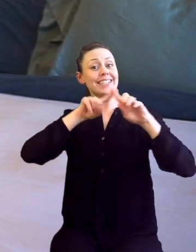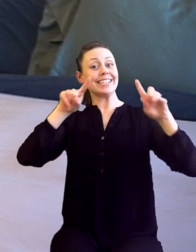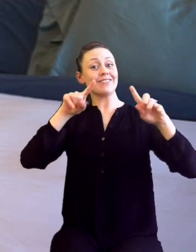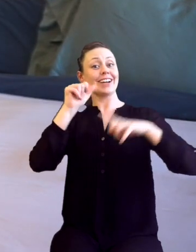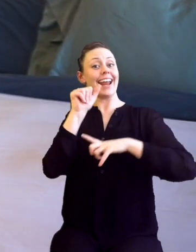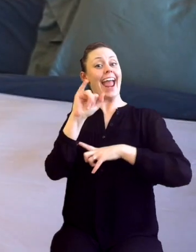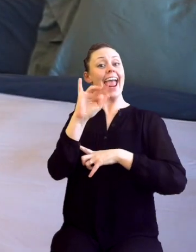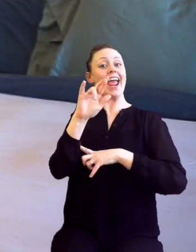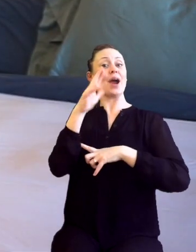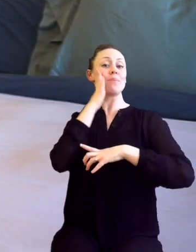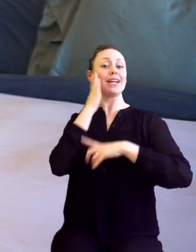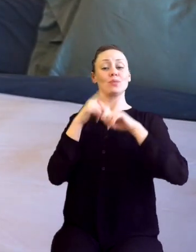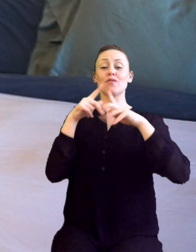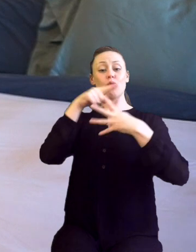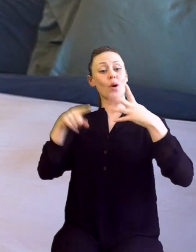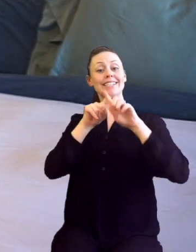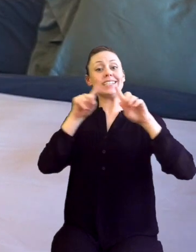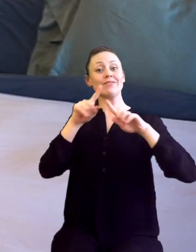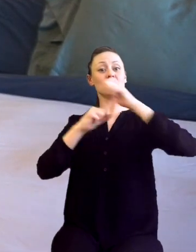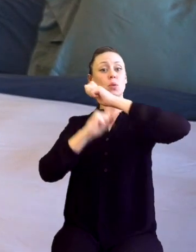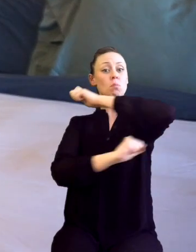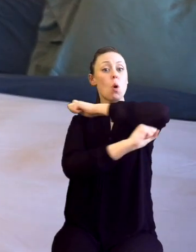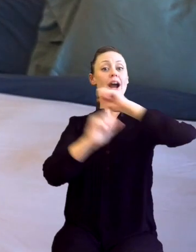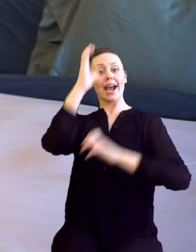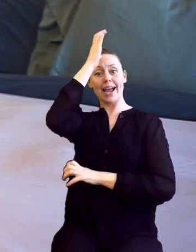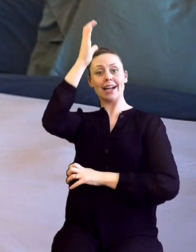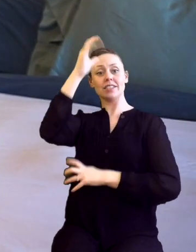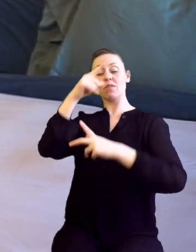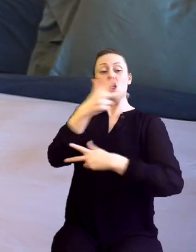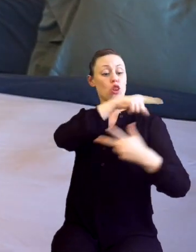support concepts. Three uses air chambers and one uses air pods.